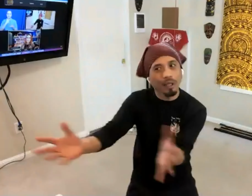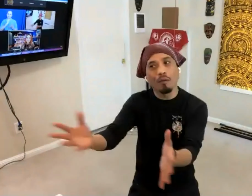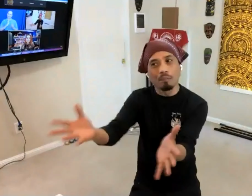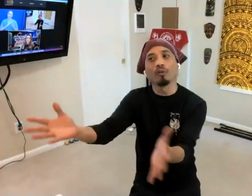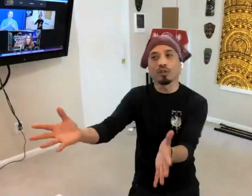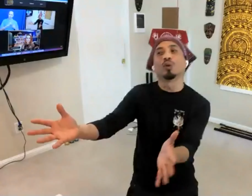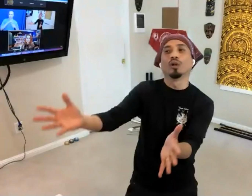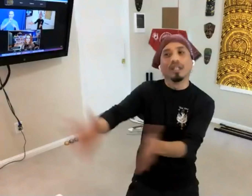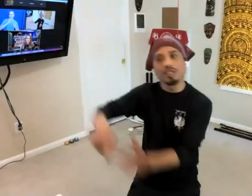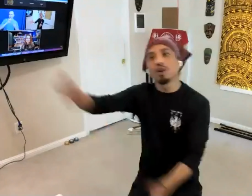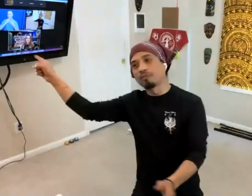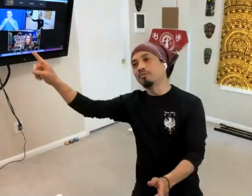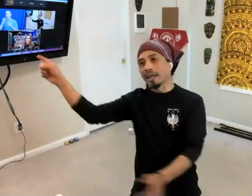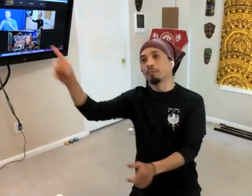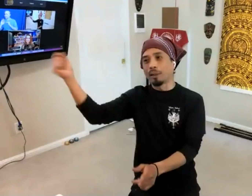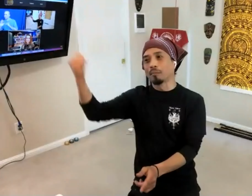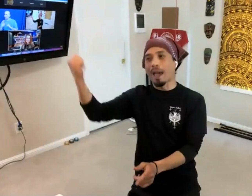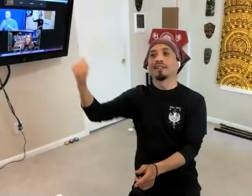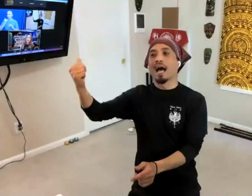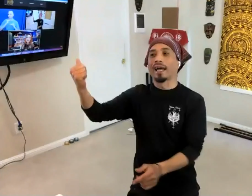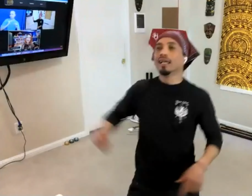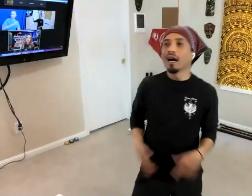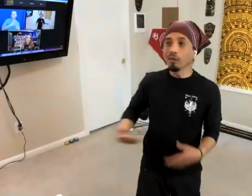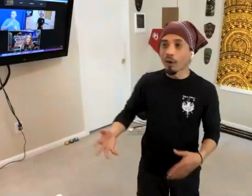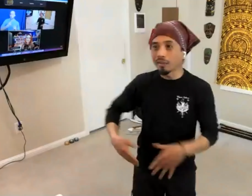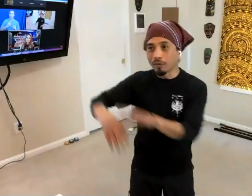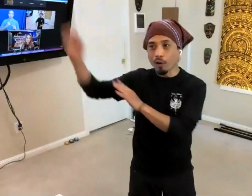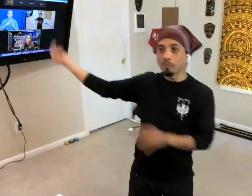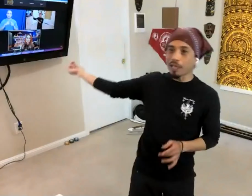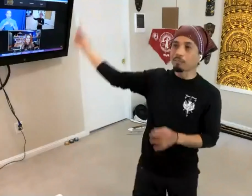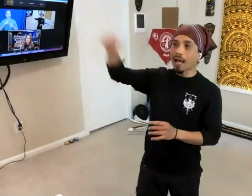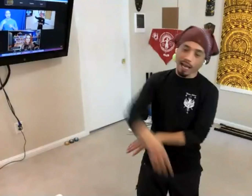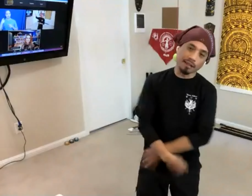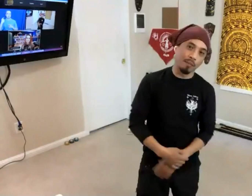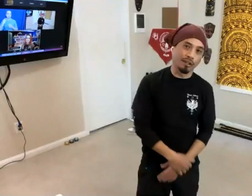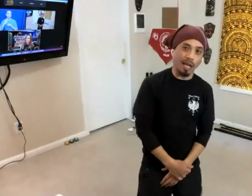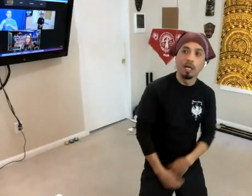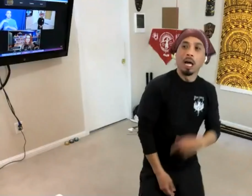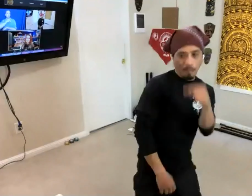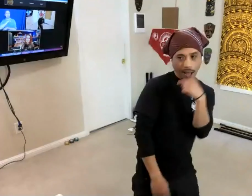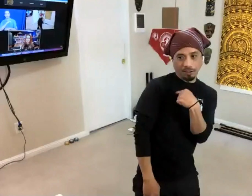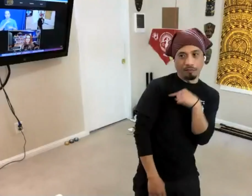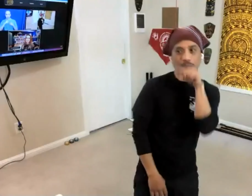COOL.